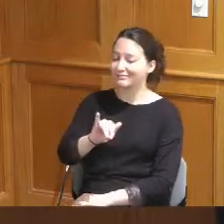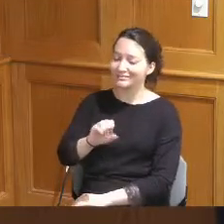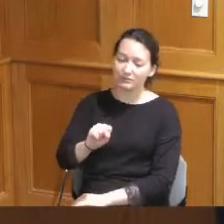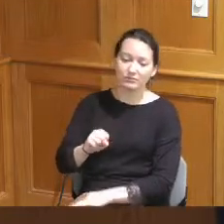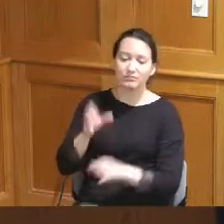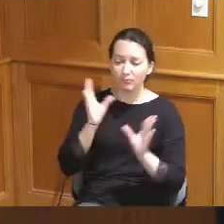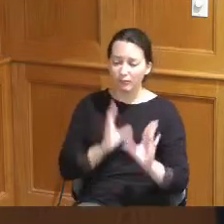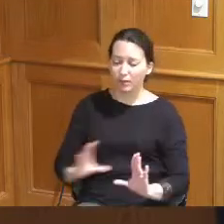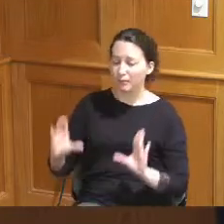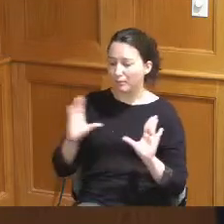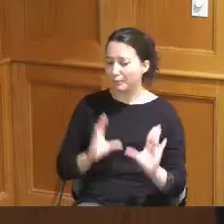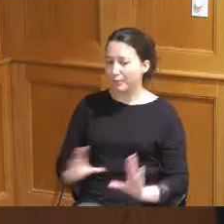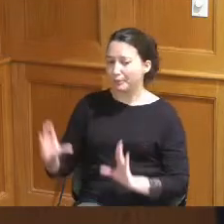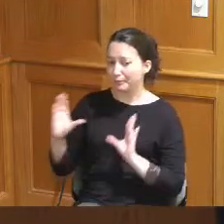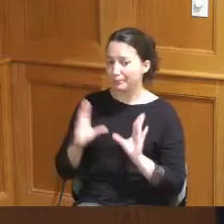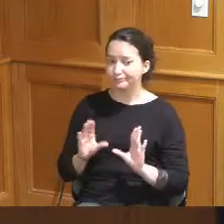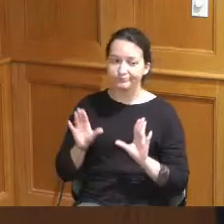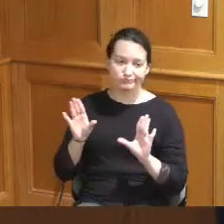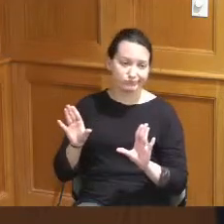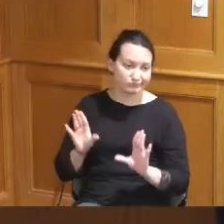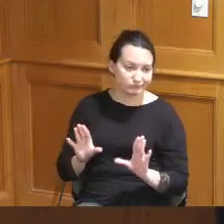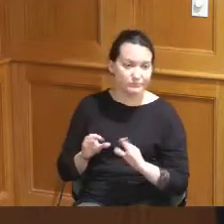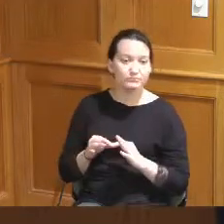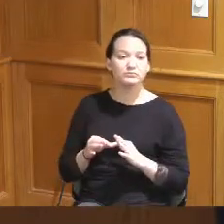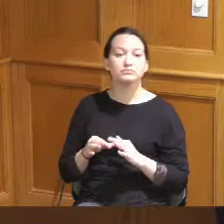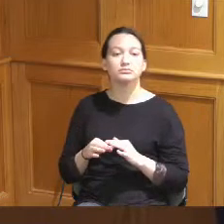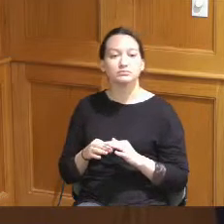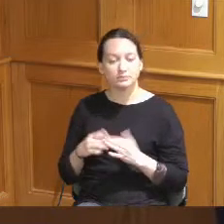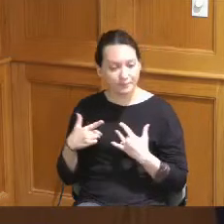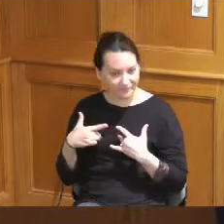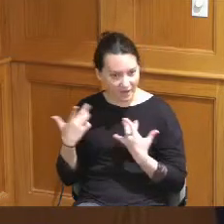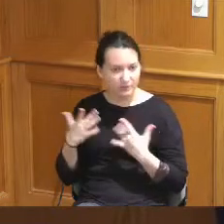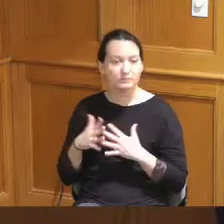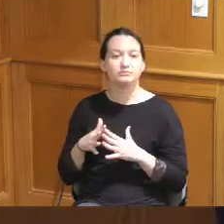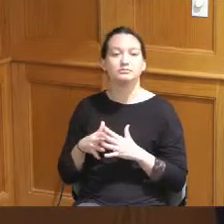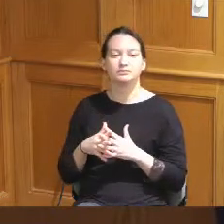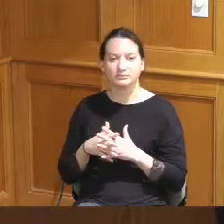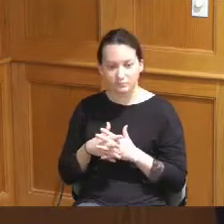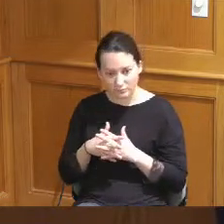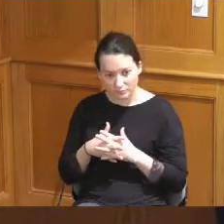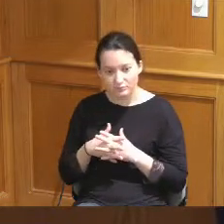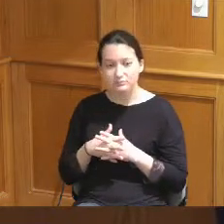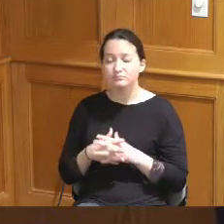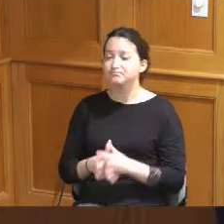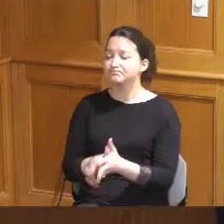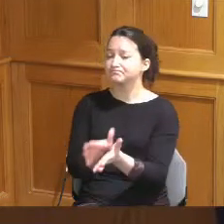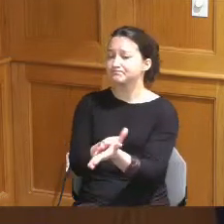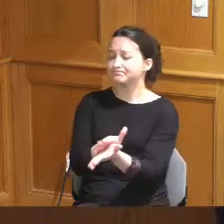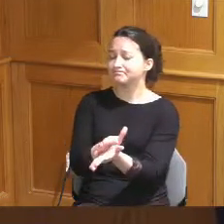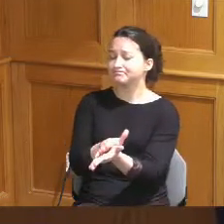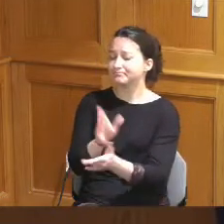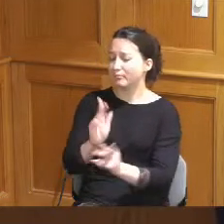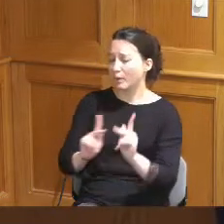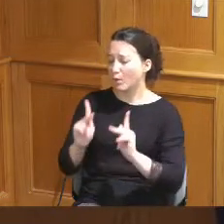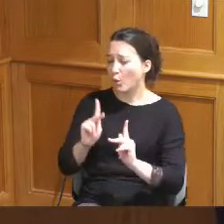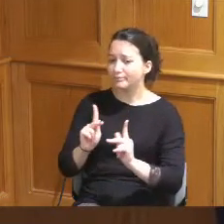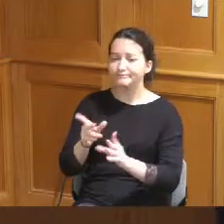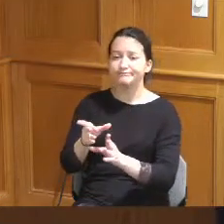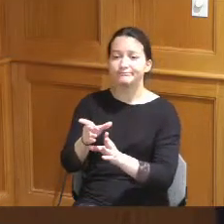the planning on it was a great great event and shout out to everyone who received Family of the